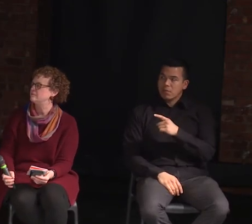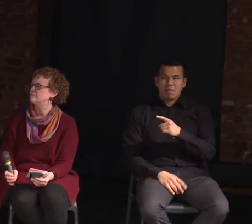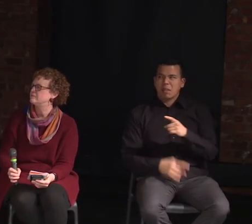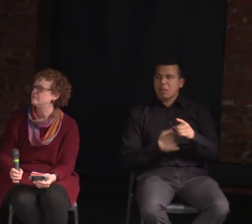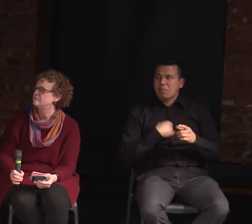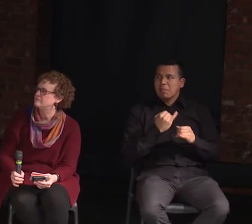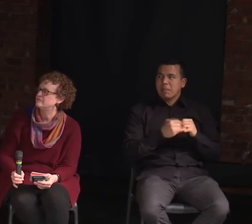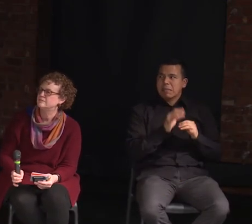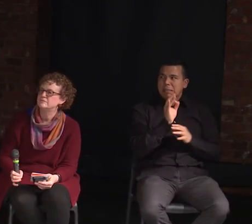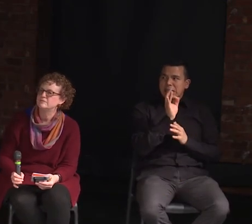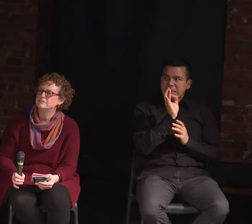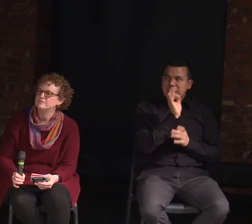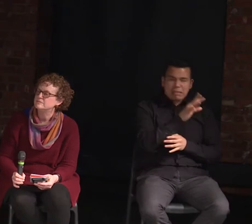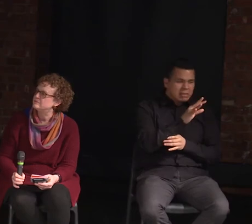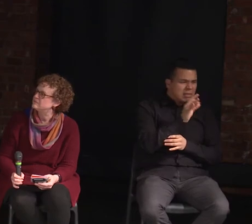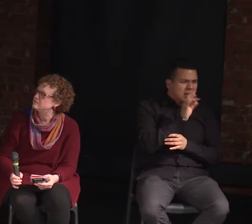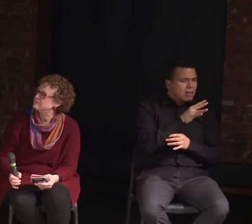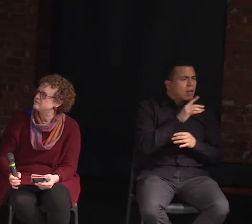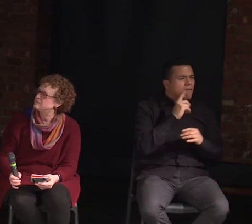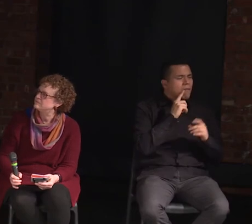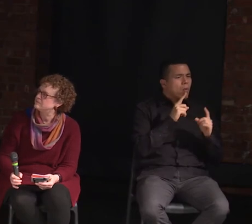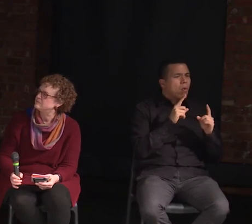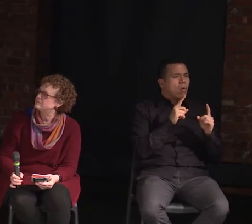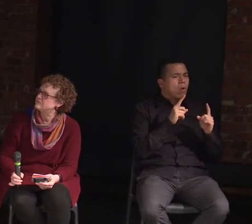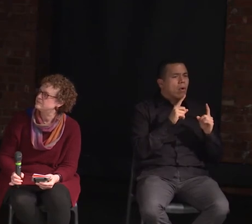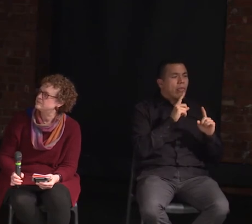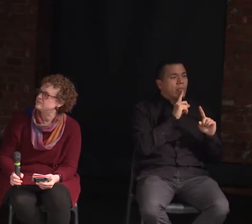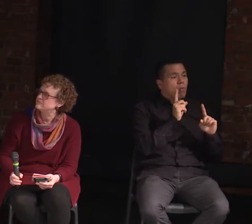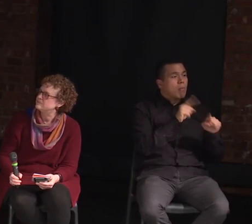I want to give people the title so if they were interested in reading it and I can't